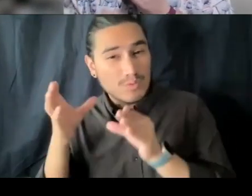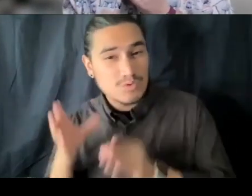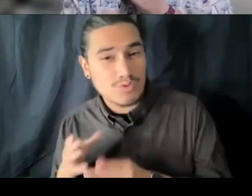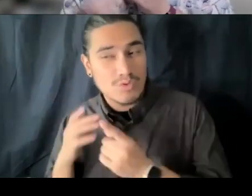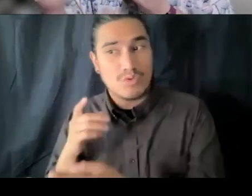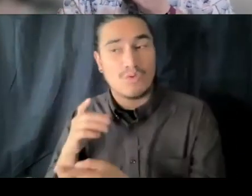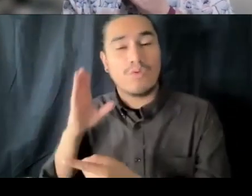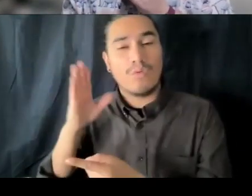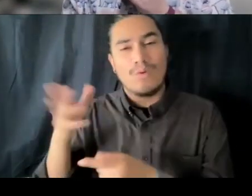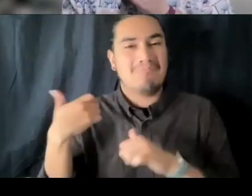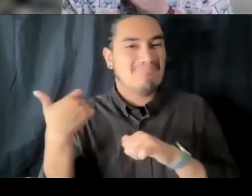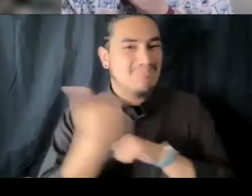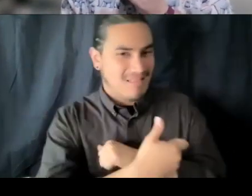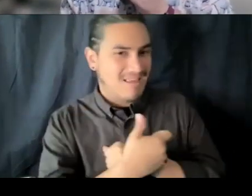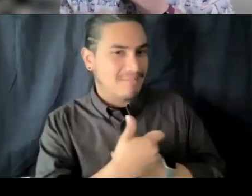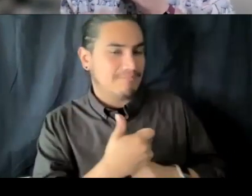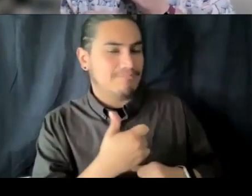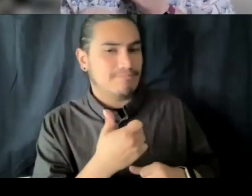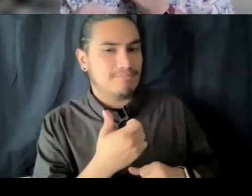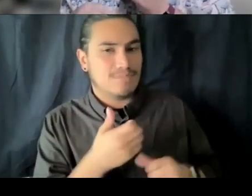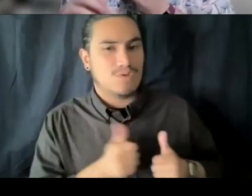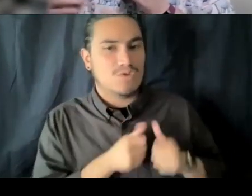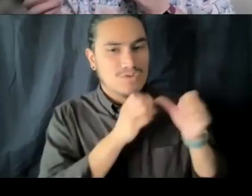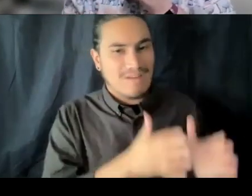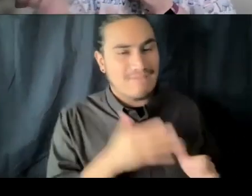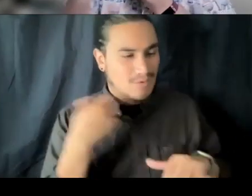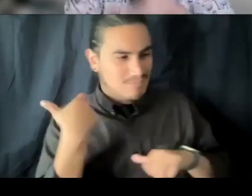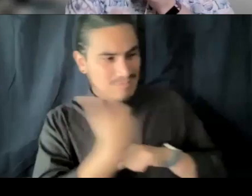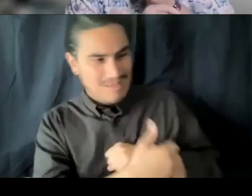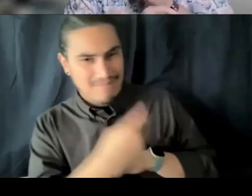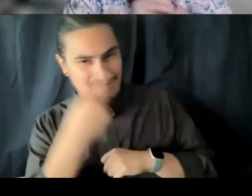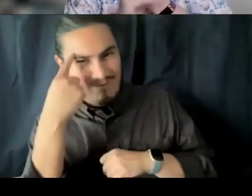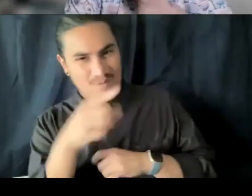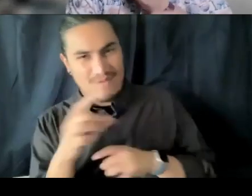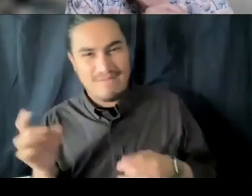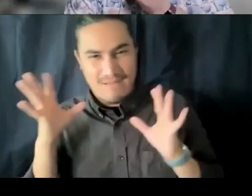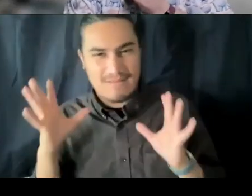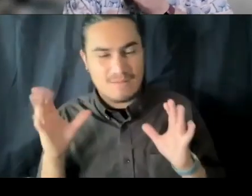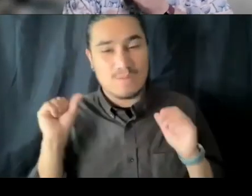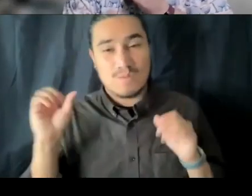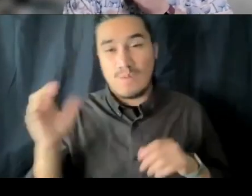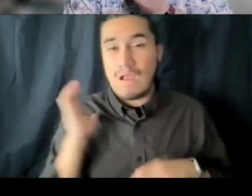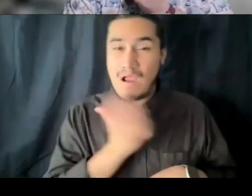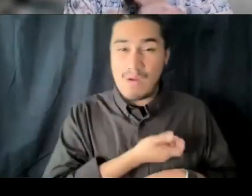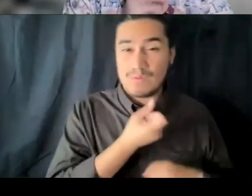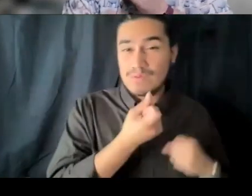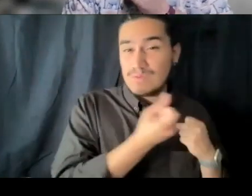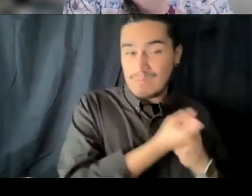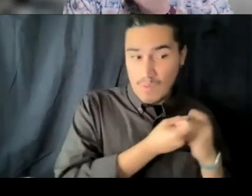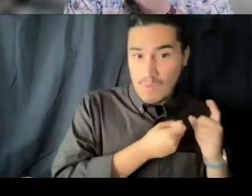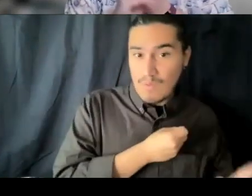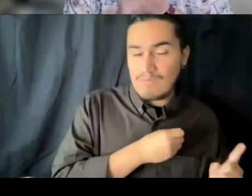for the abuse, for the violence. And so our support of saying, It's not your fault.